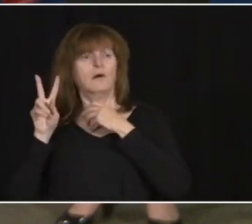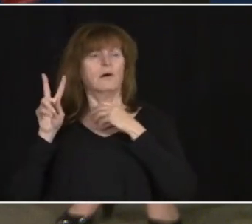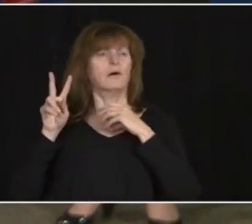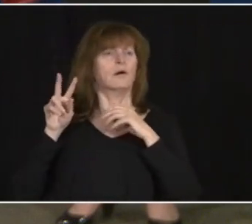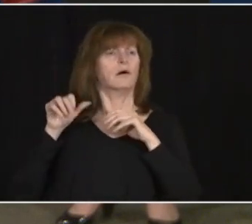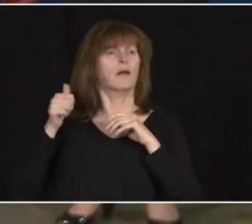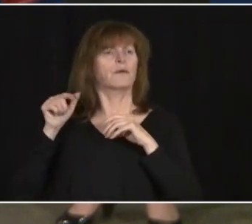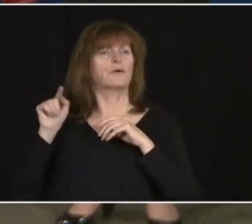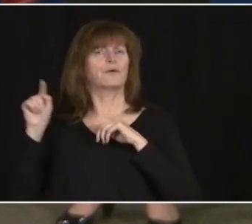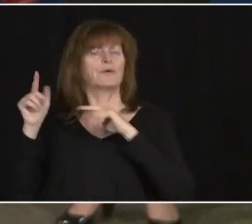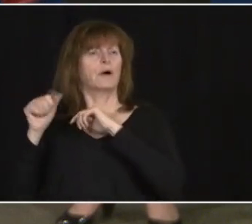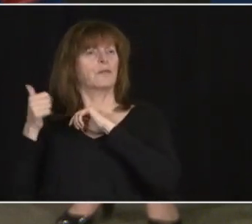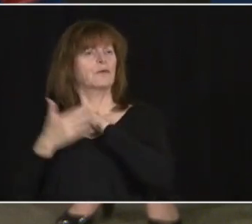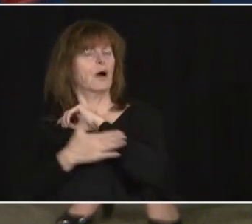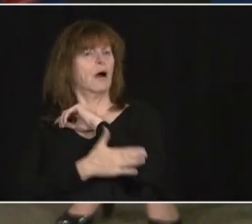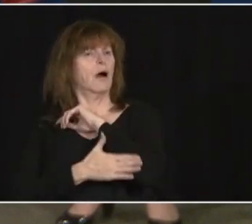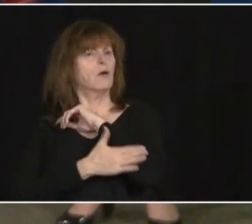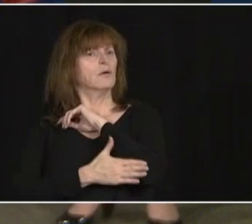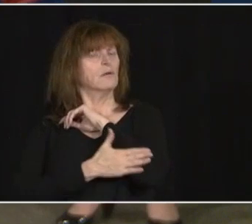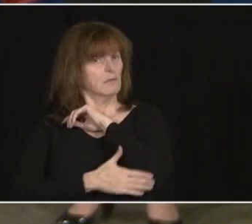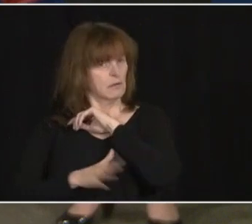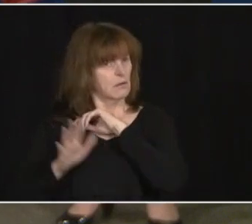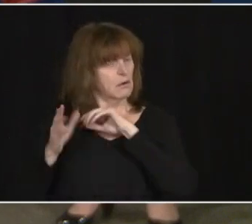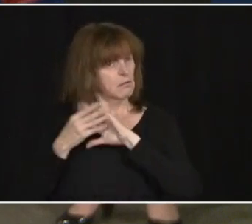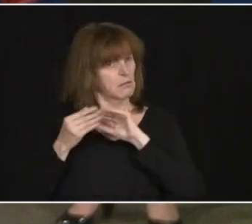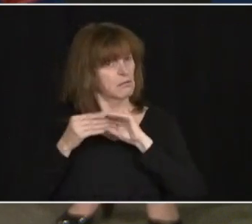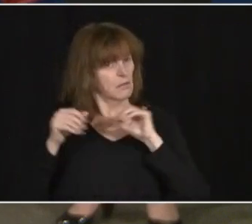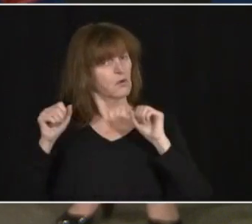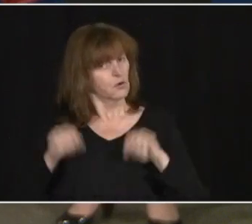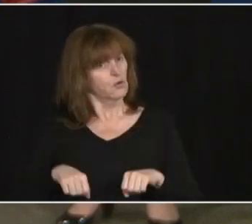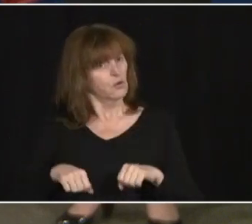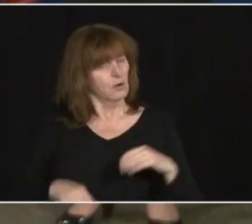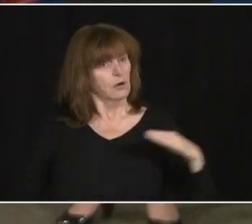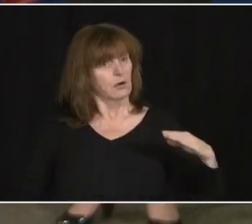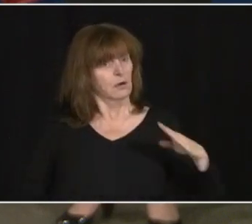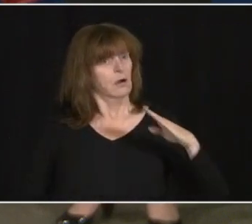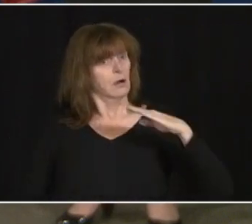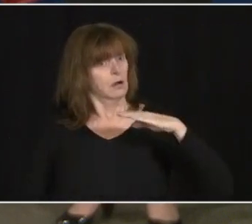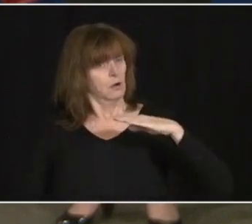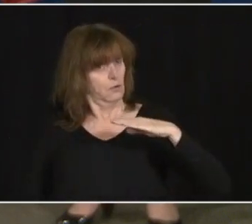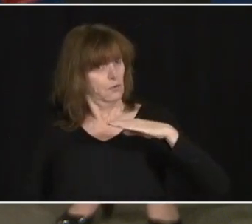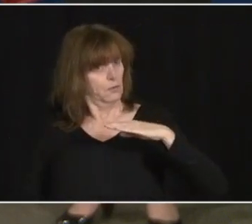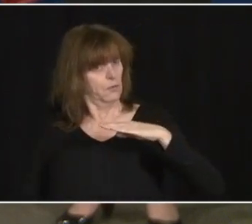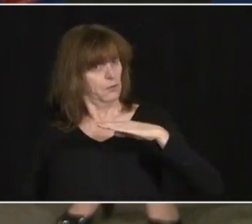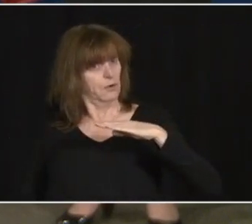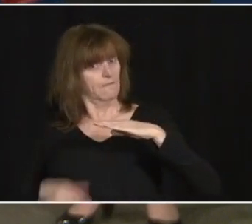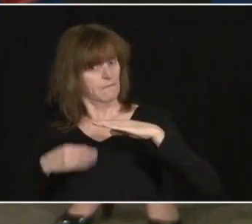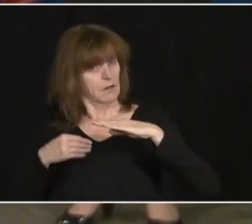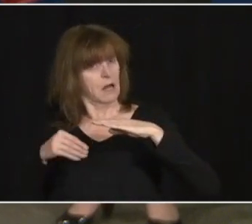waves of restrictions getting lifted lifted and they have to get imposed again as infections return. So when